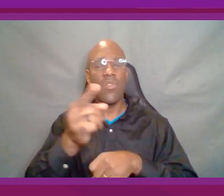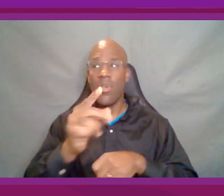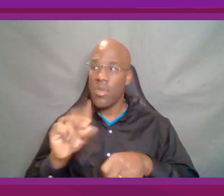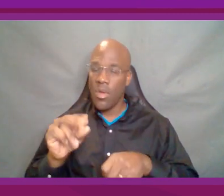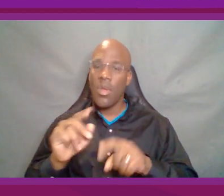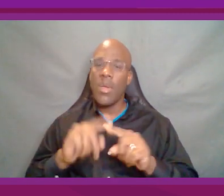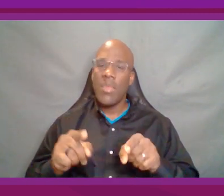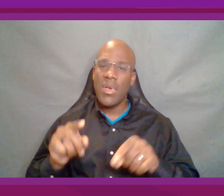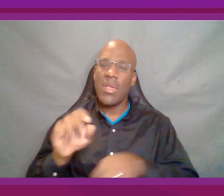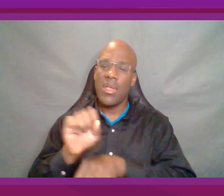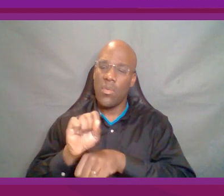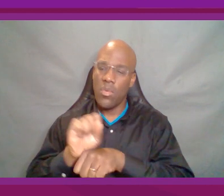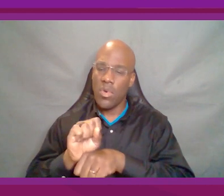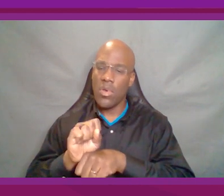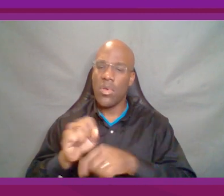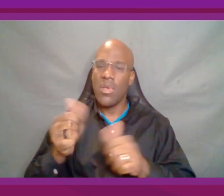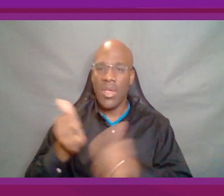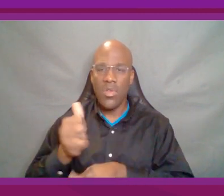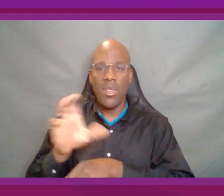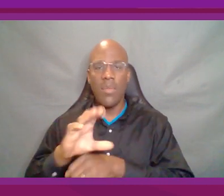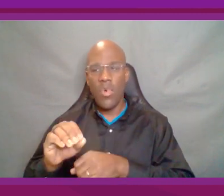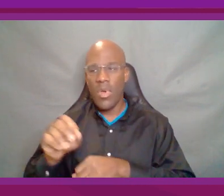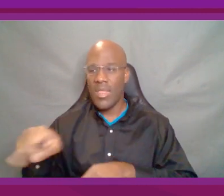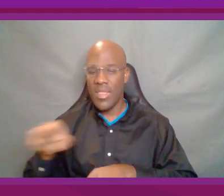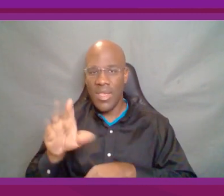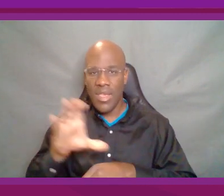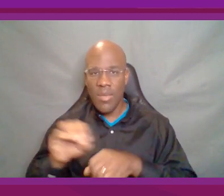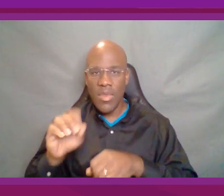employer looks like they're welcoming to people with disabilities, the people with disabilities